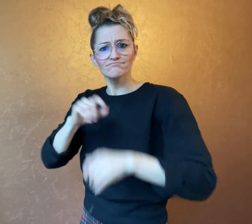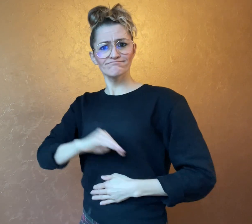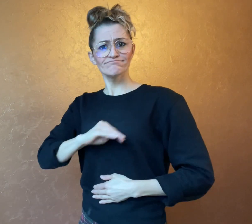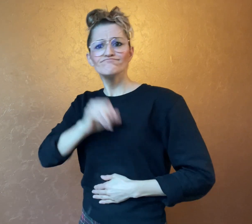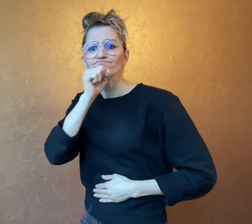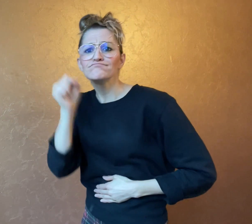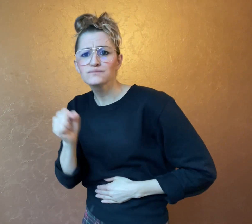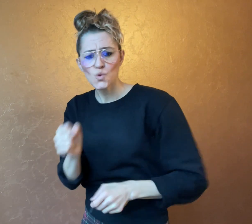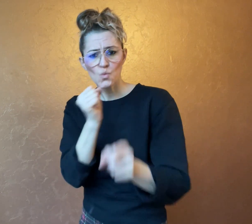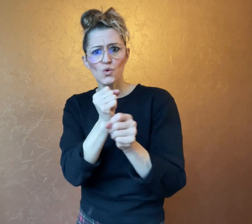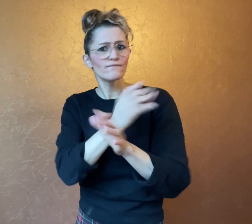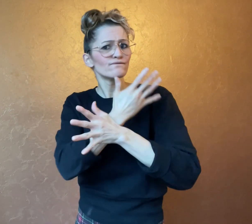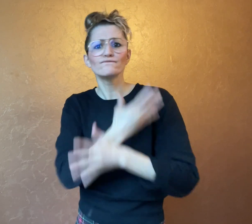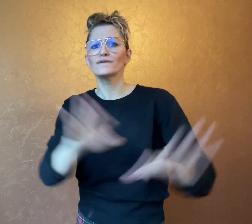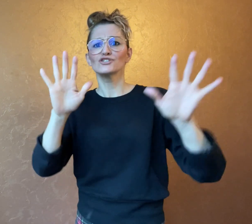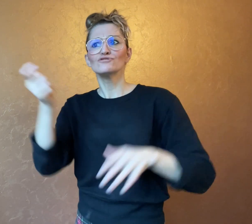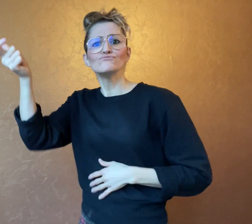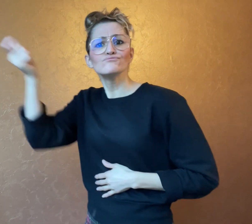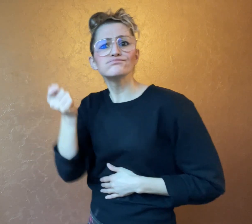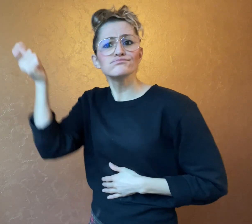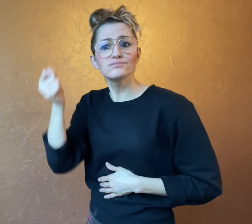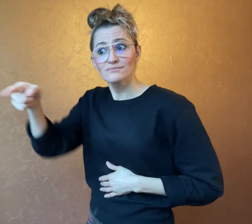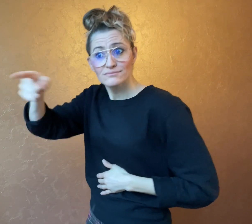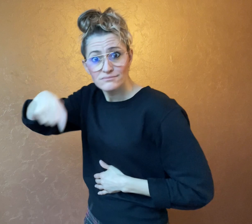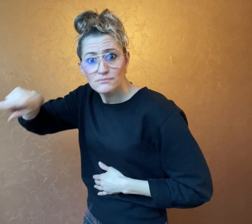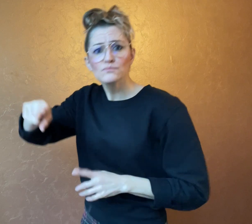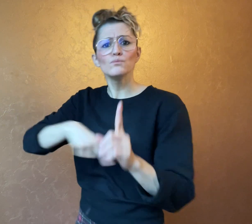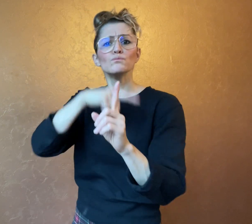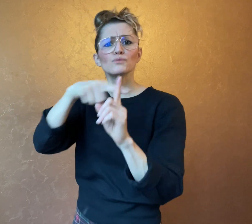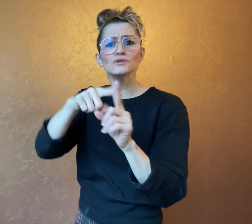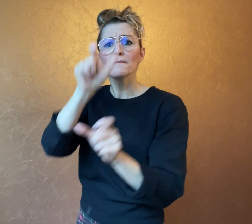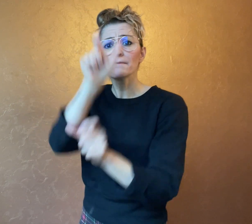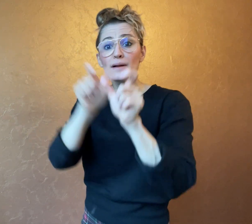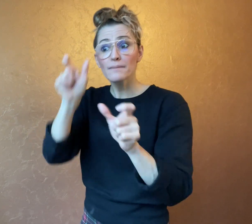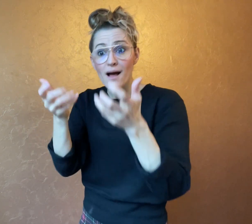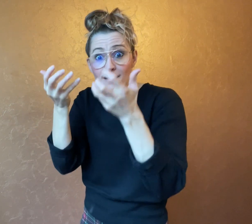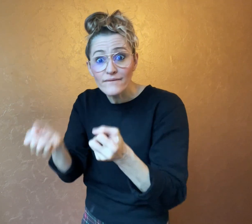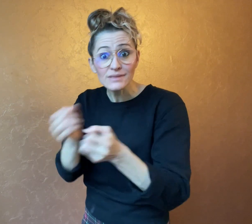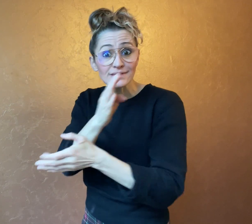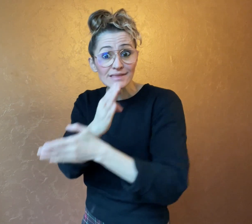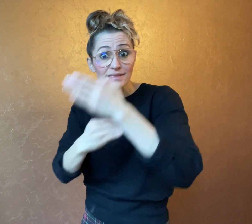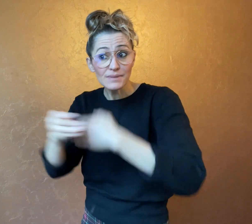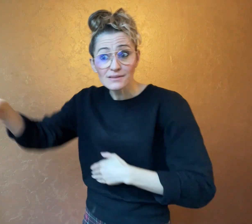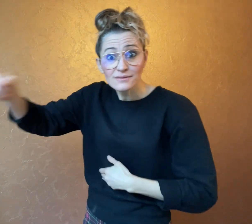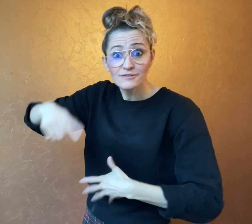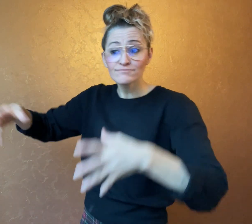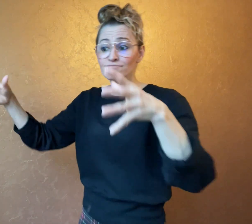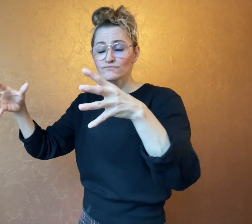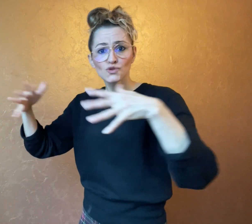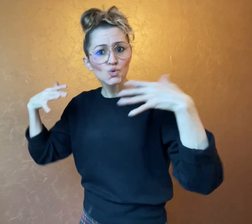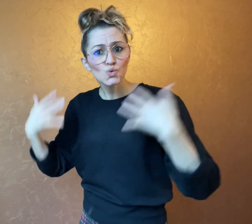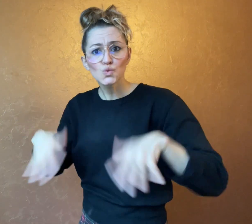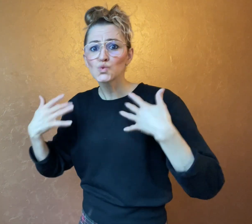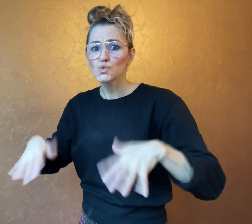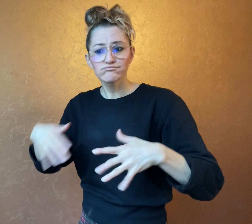are still facing discrimination and exclusion because